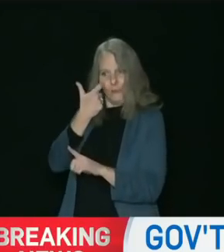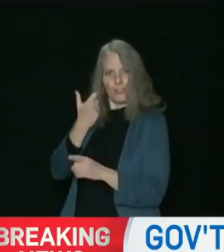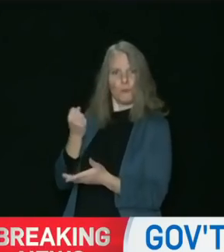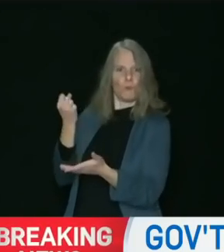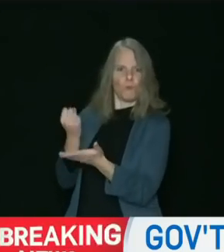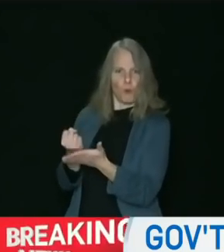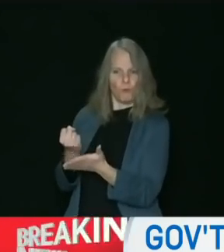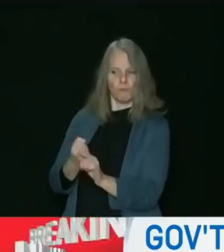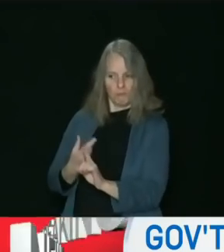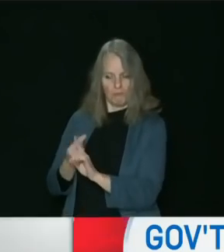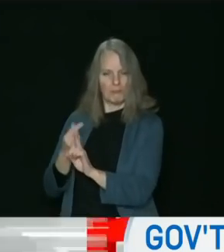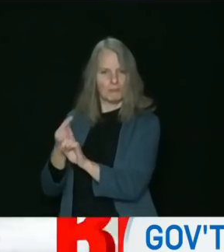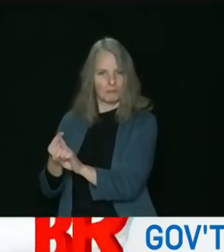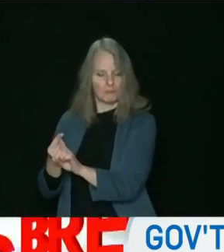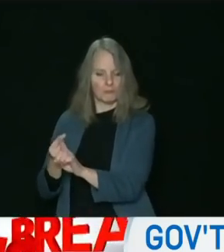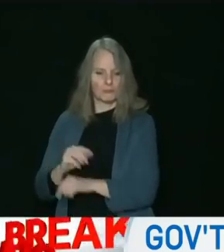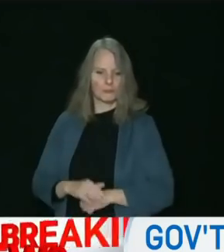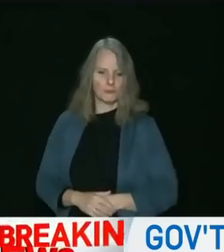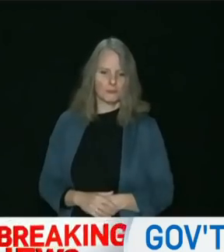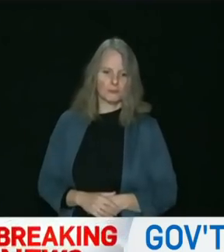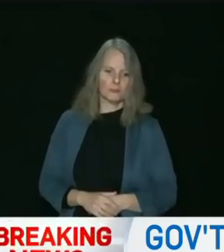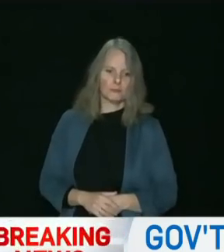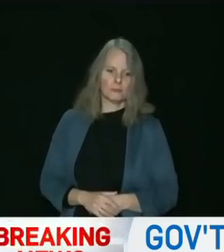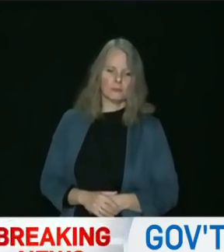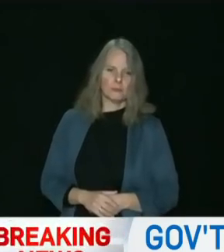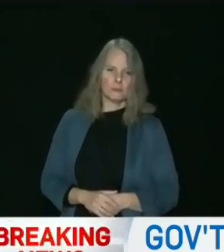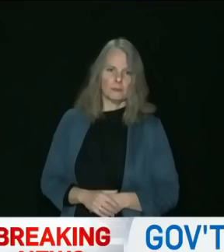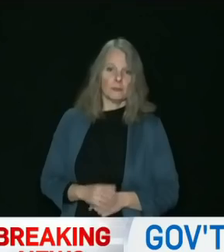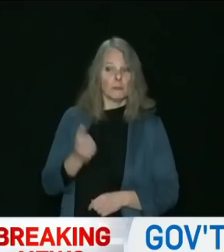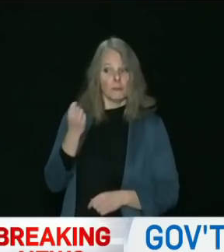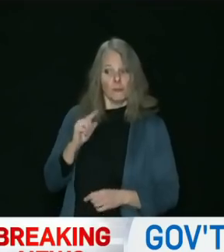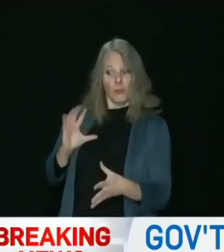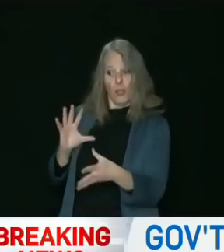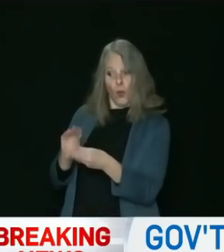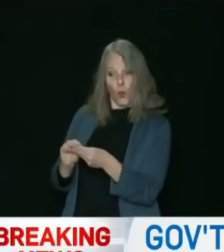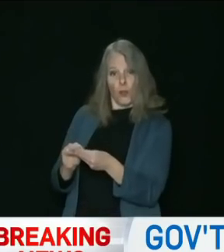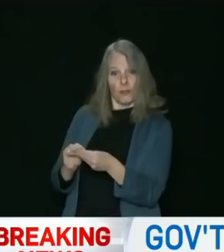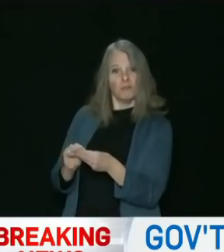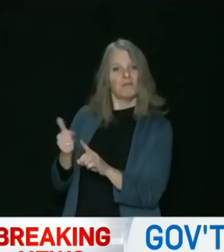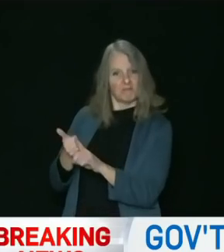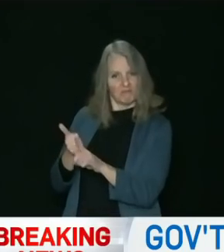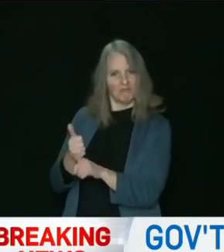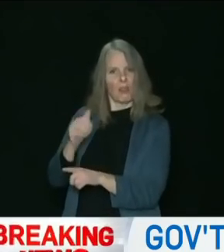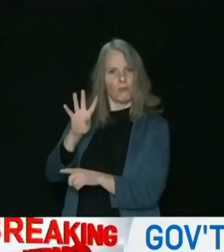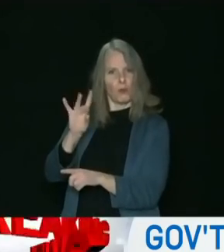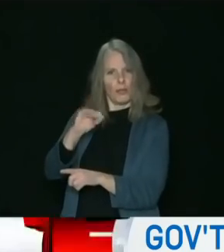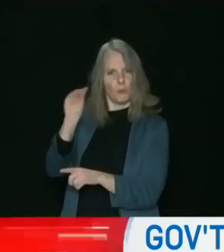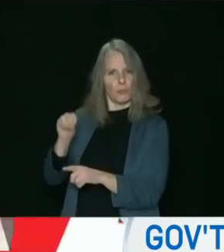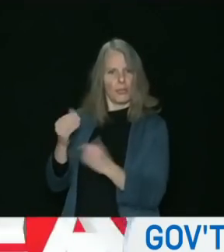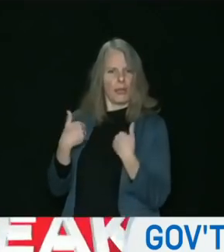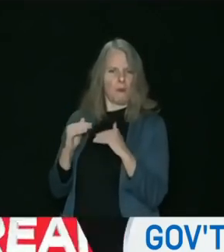COVERAGE IS MUCH LOWER IN CHILDREN BETWEEN THE AGES OF 5